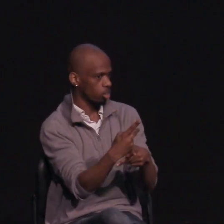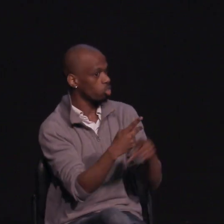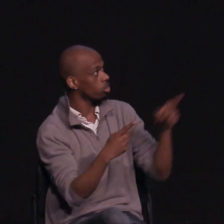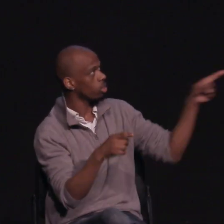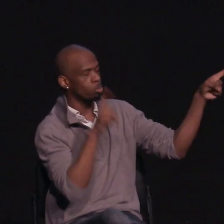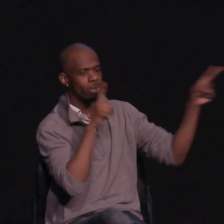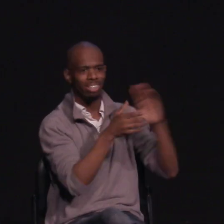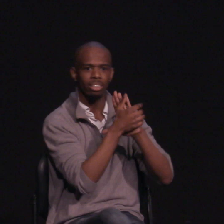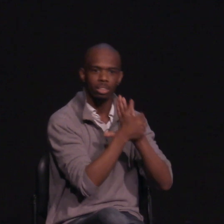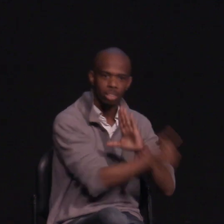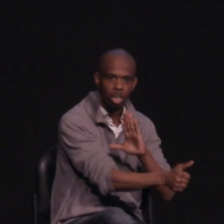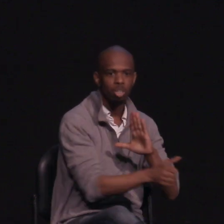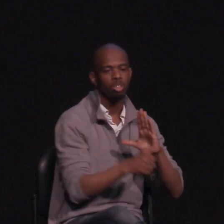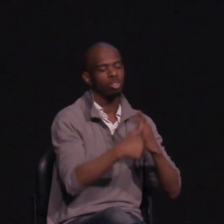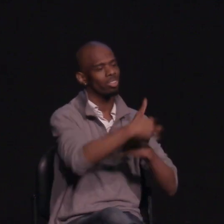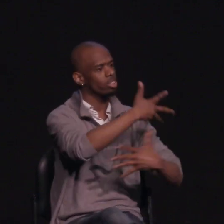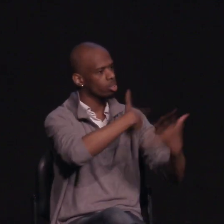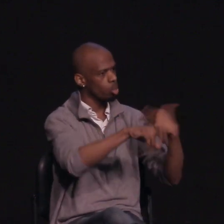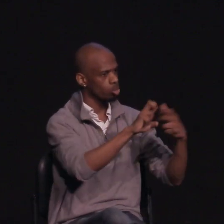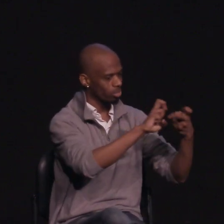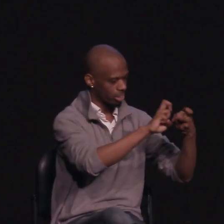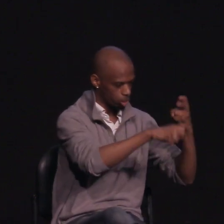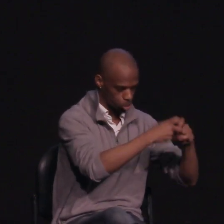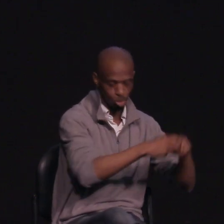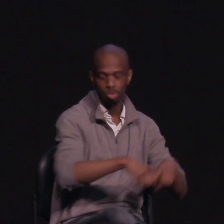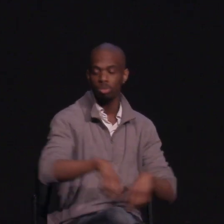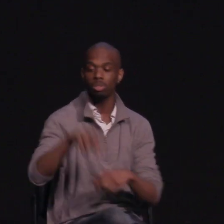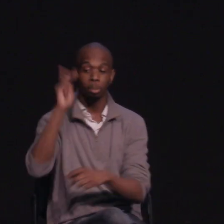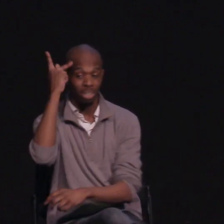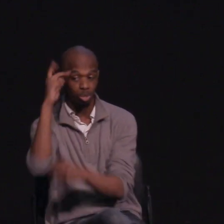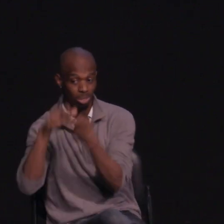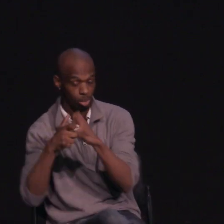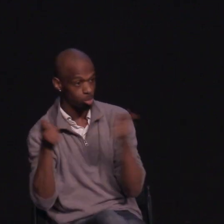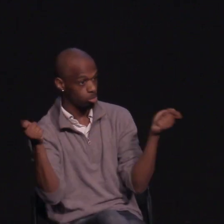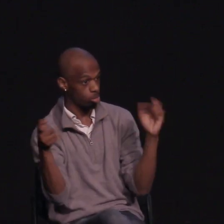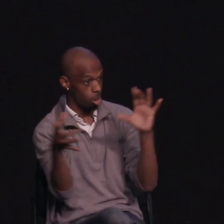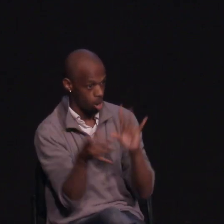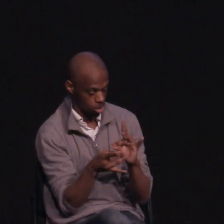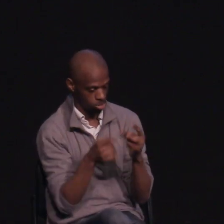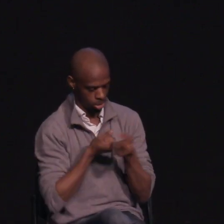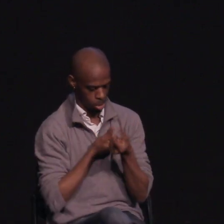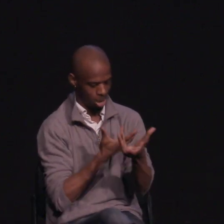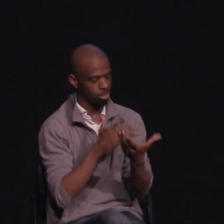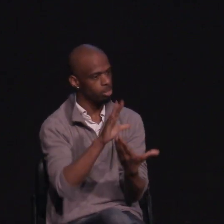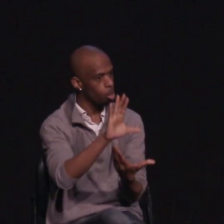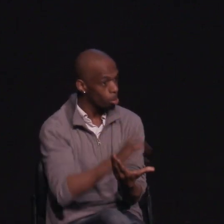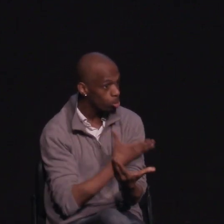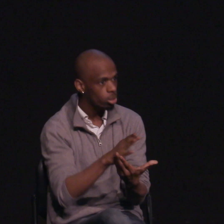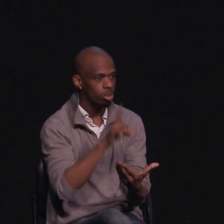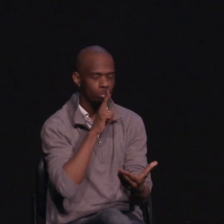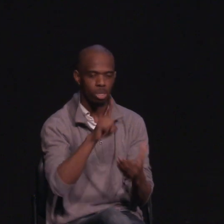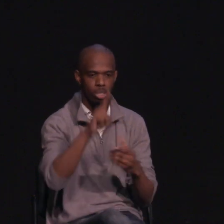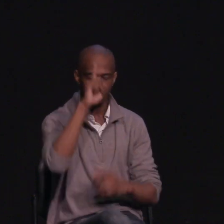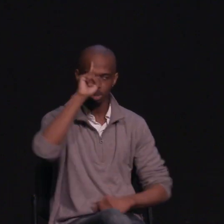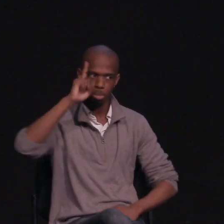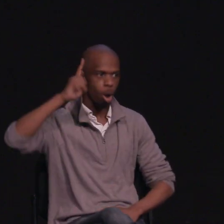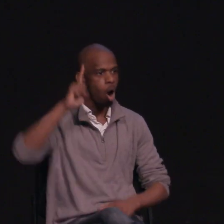political issues into their music. The song, "Beef," from their album "Edutainment" brilliantly describes the way in which our